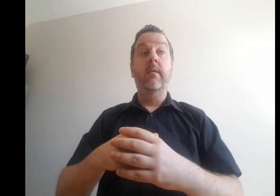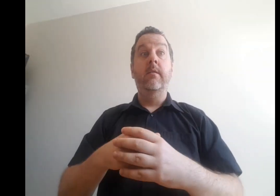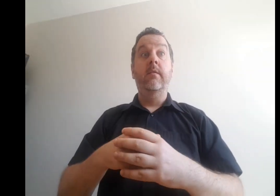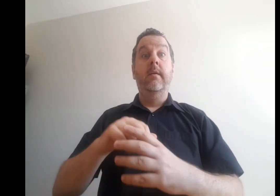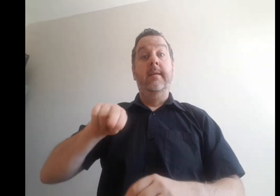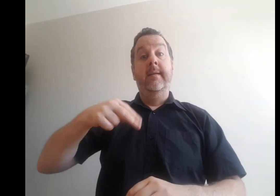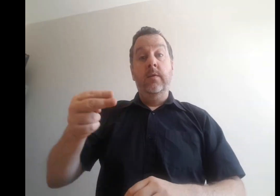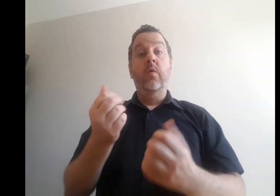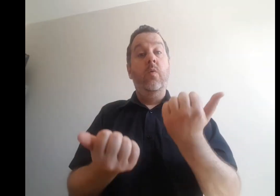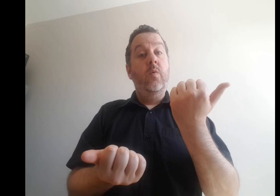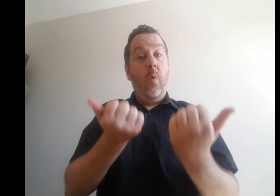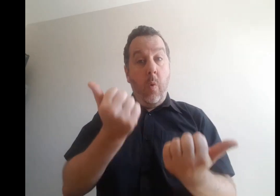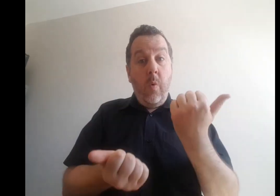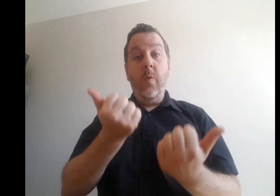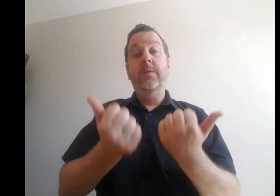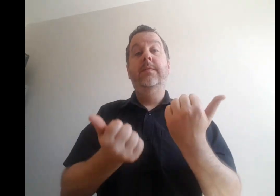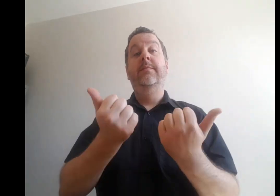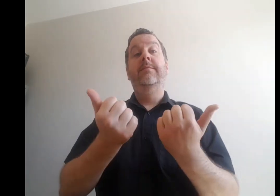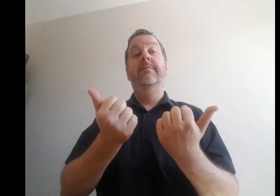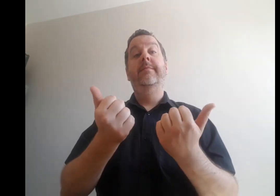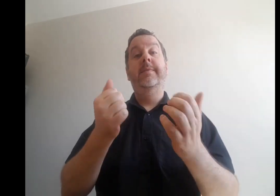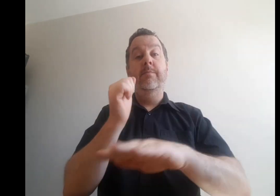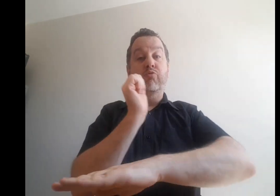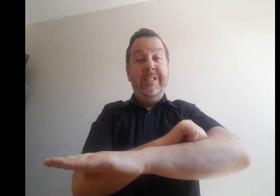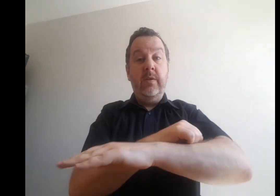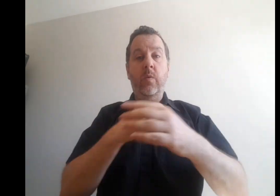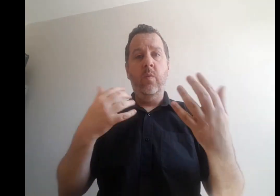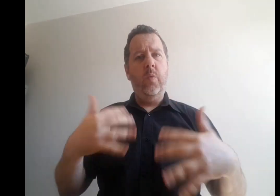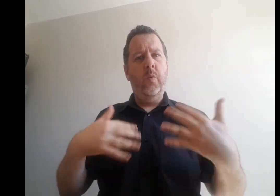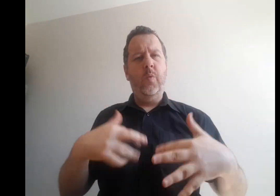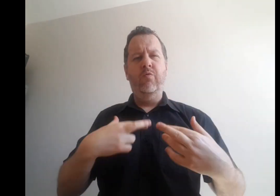Court and prison, I think, is a really rich area of study.